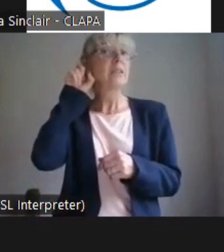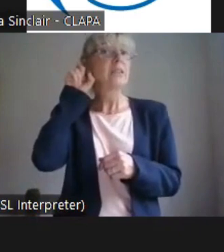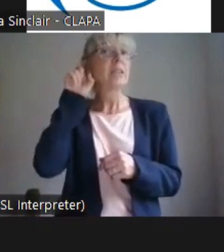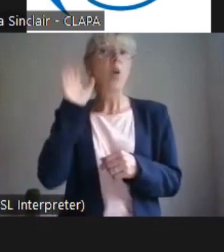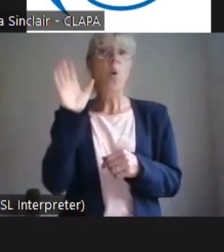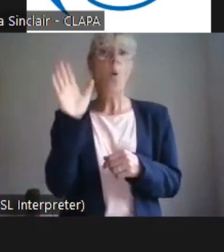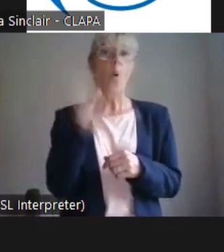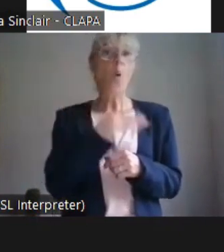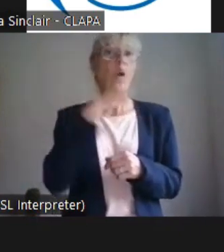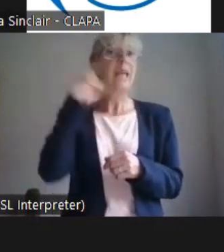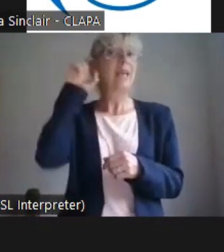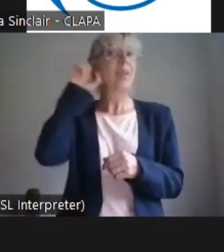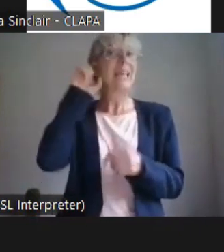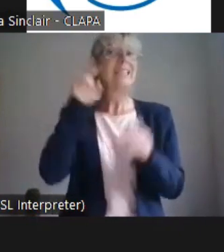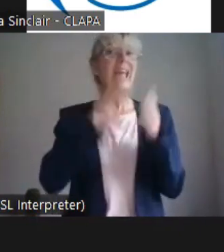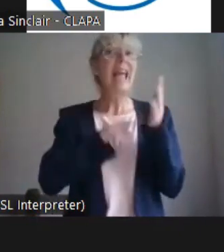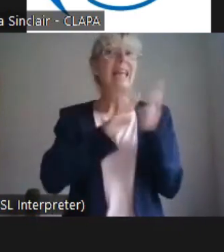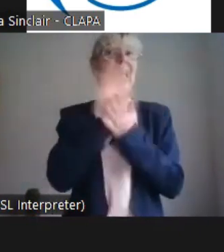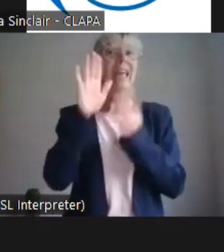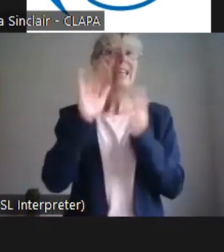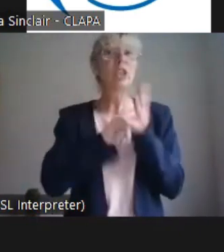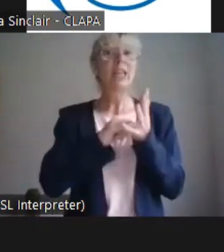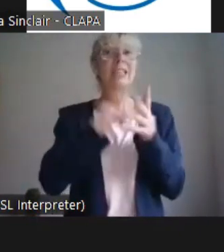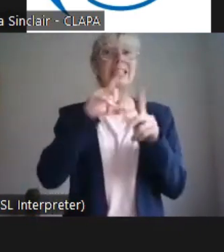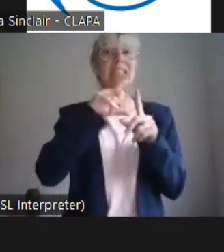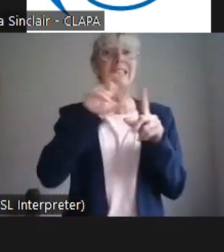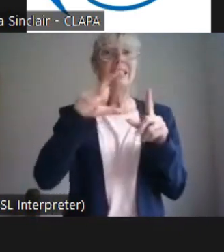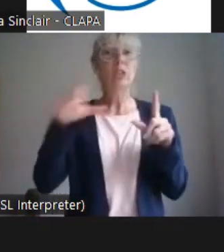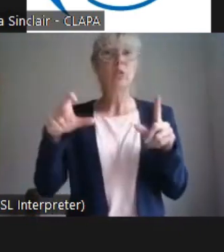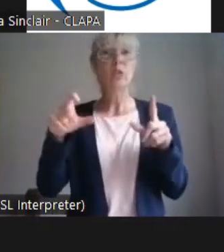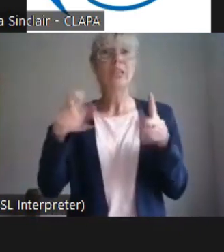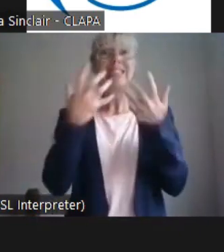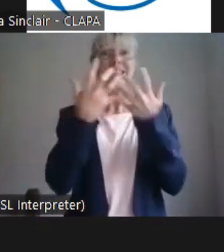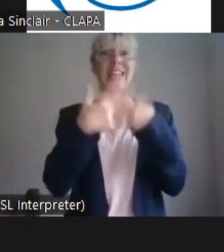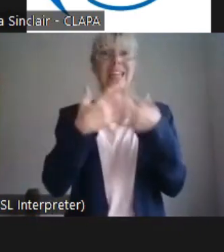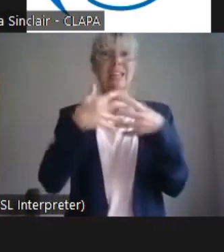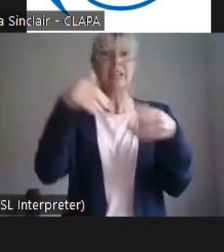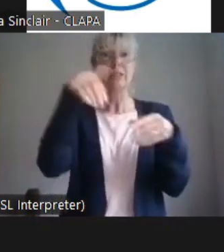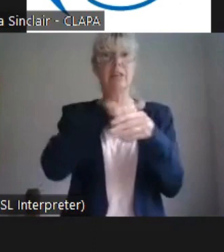on the NHS are digital have been for quite a while so the technology inside is pretty good but now